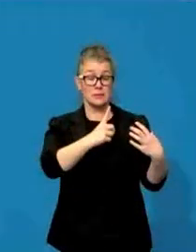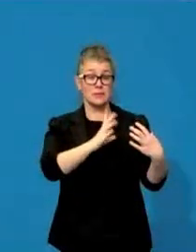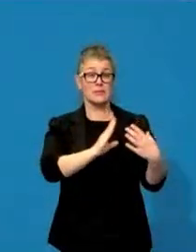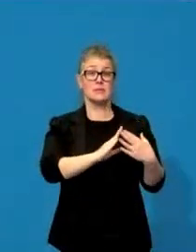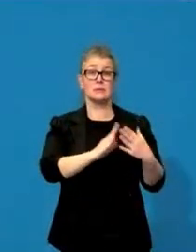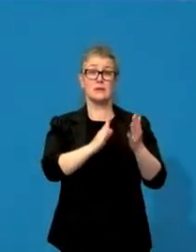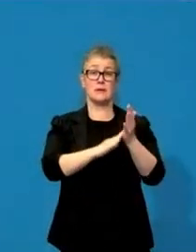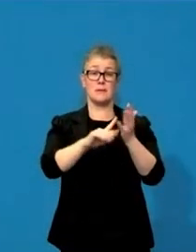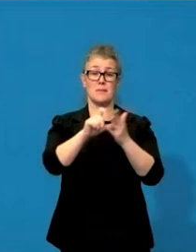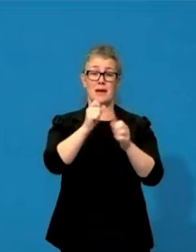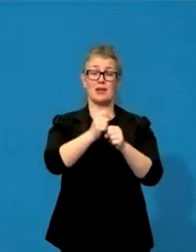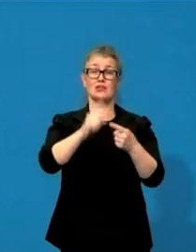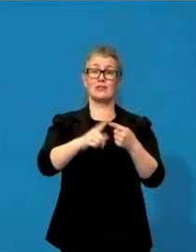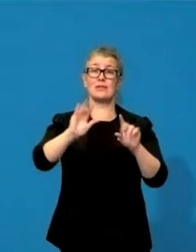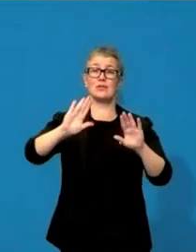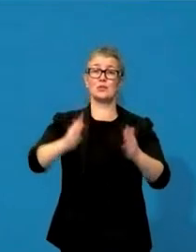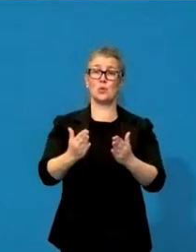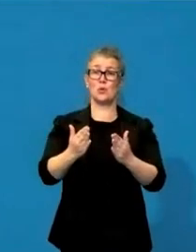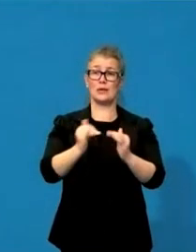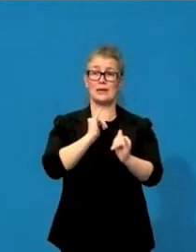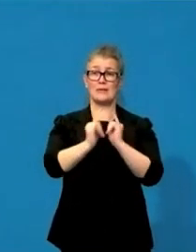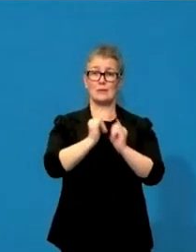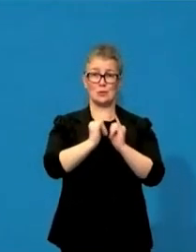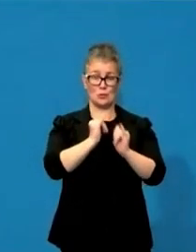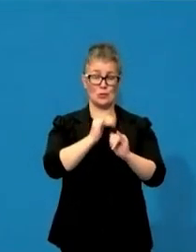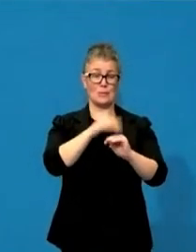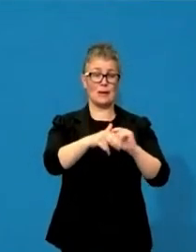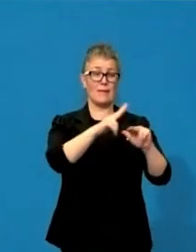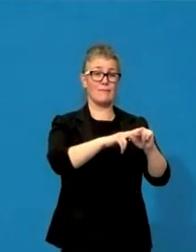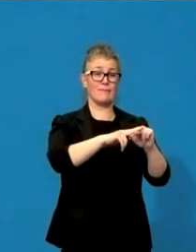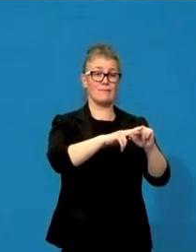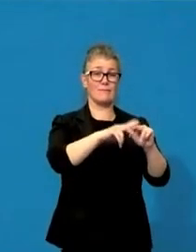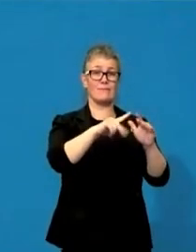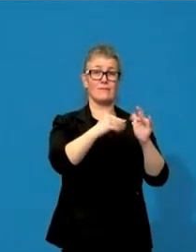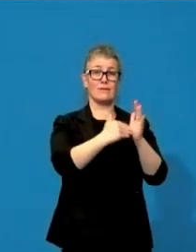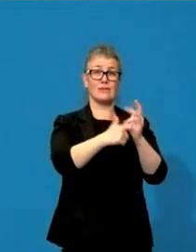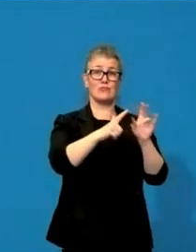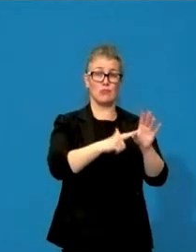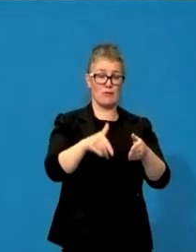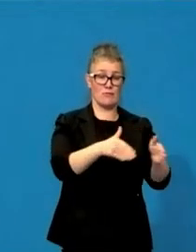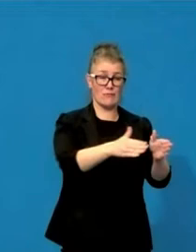interview about the Martuwarra Fitzroy River. Before we play that video, I would like to acknowledge the Martuwarra Fitzroy River